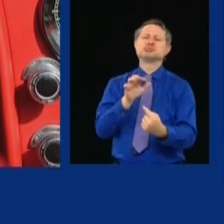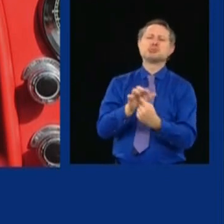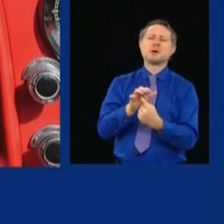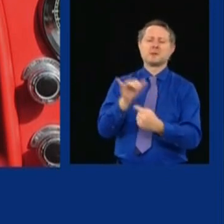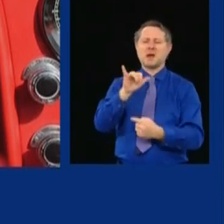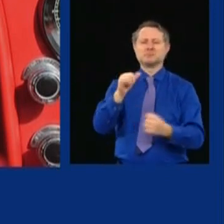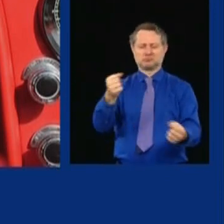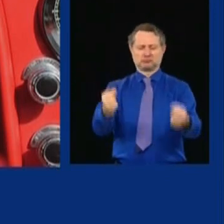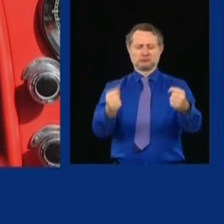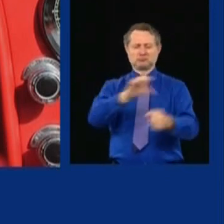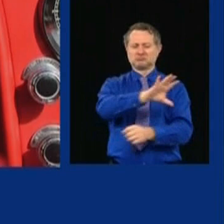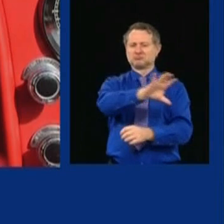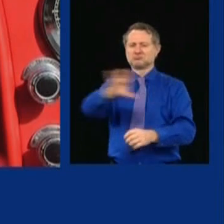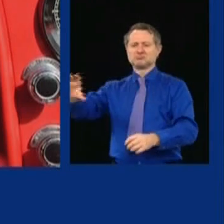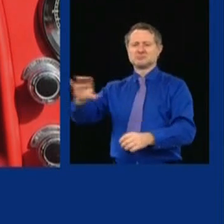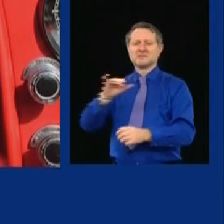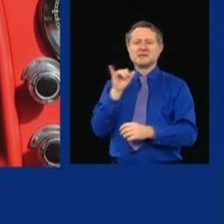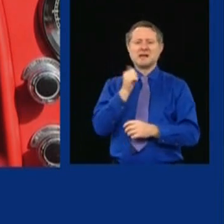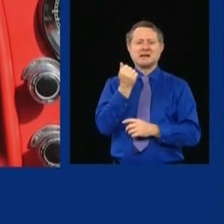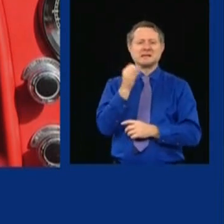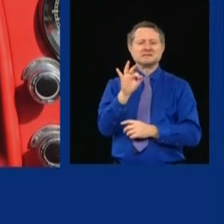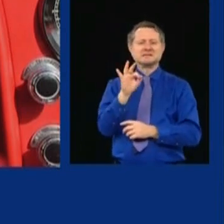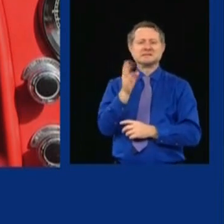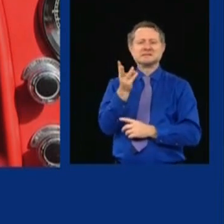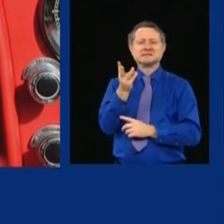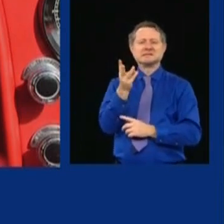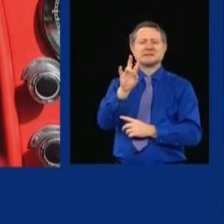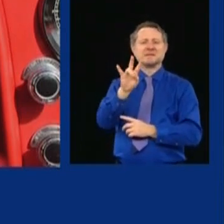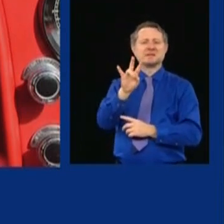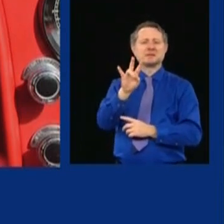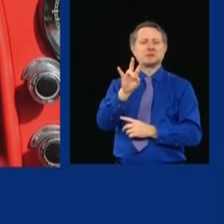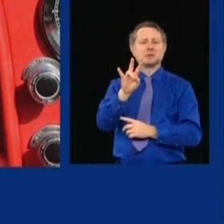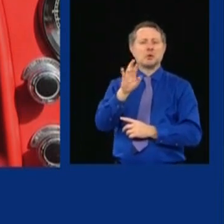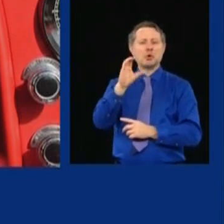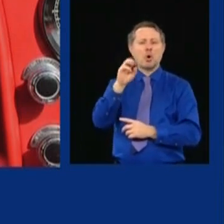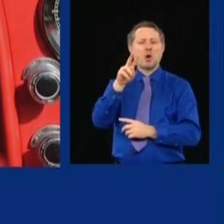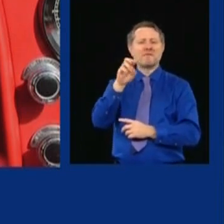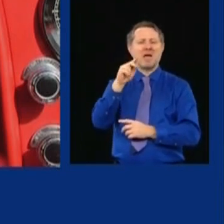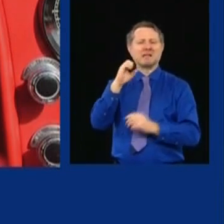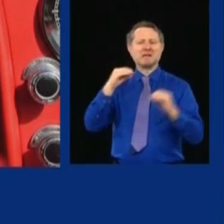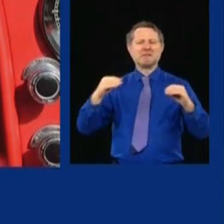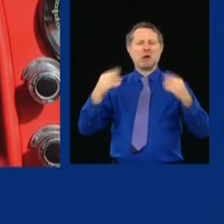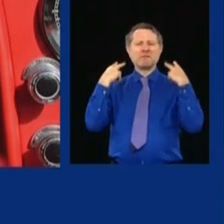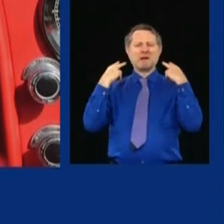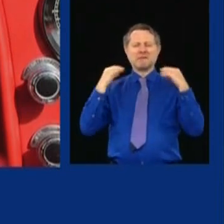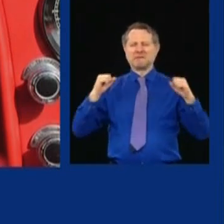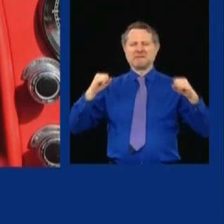THINK IS ONE OF THE REALLY ICONIC DASHBOARDS. 1967 CORVETTE ARGUABLY THE MOST